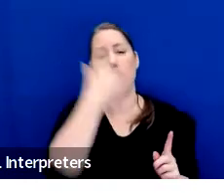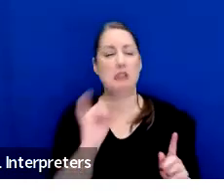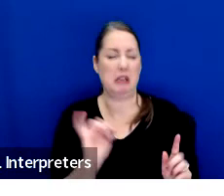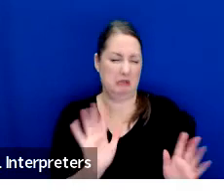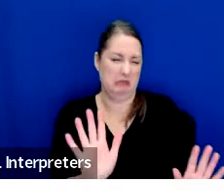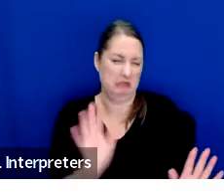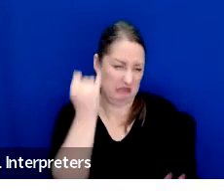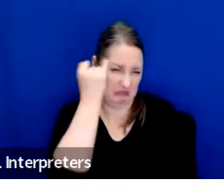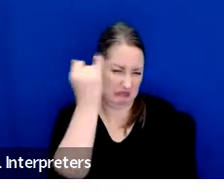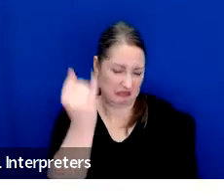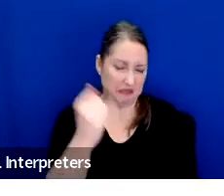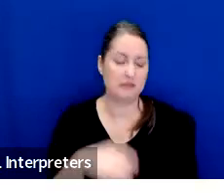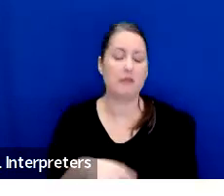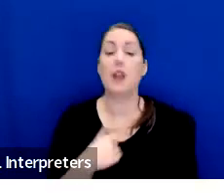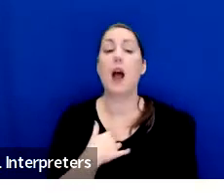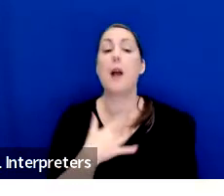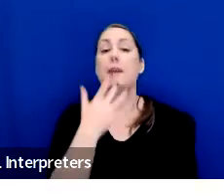And so what I like to do is to create